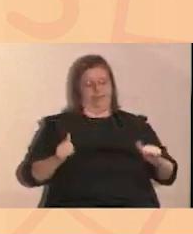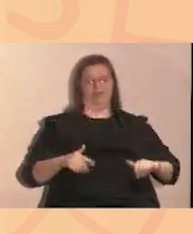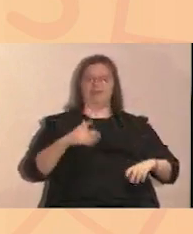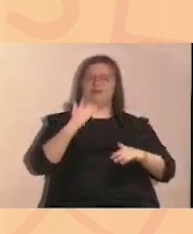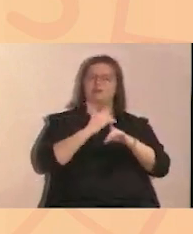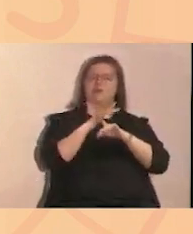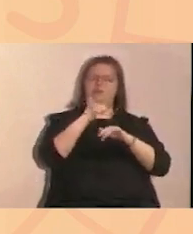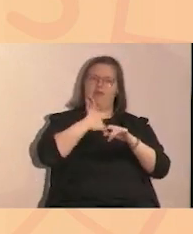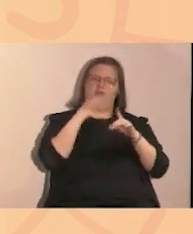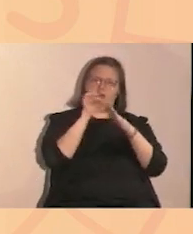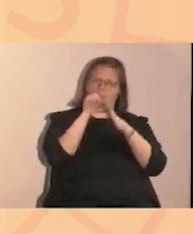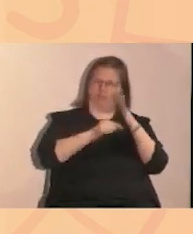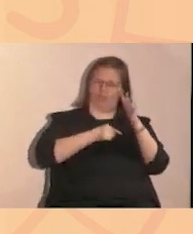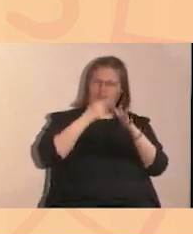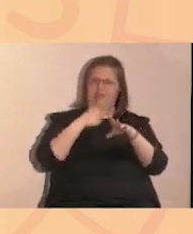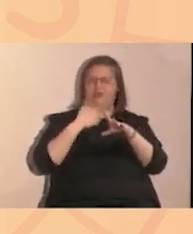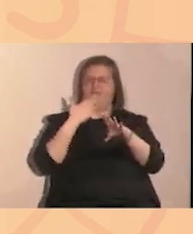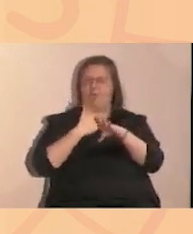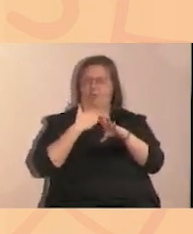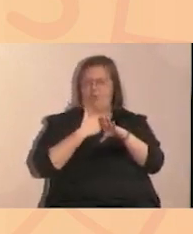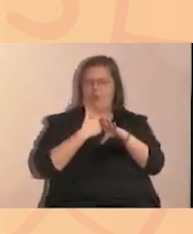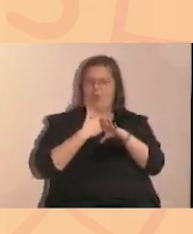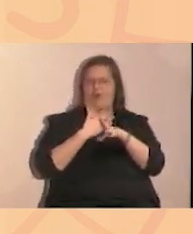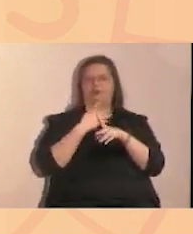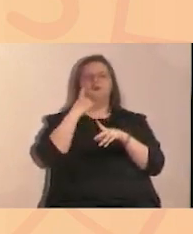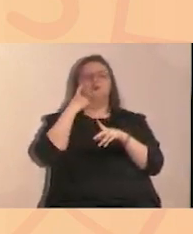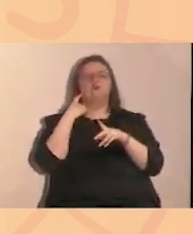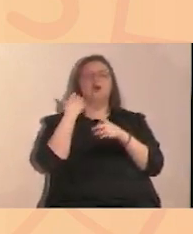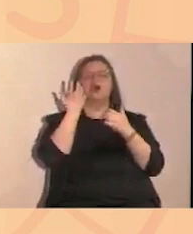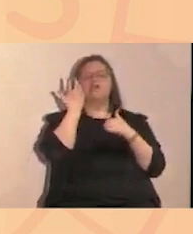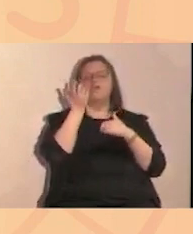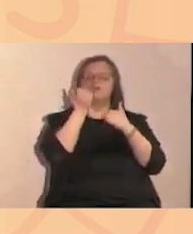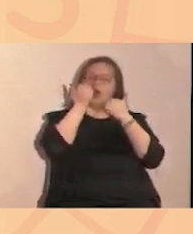on throughout my career that have been centred on future-proofing the indigenous visual arts industry,